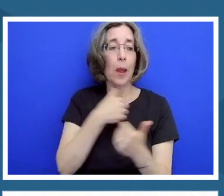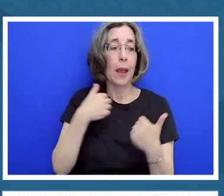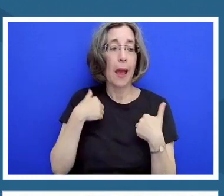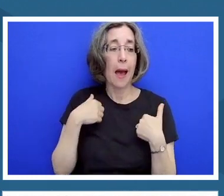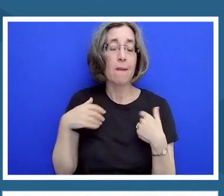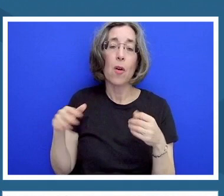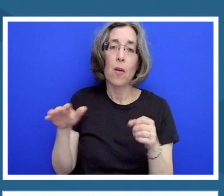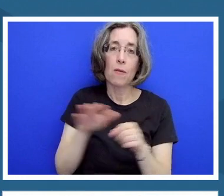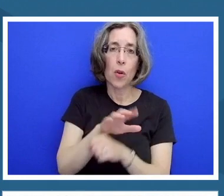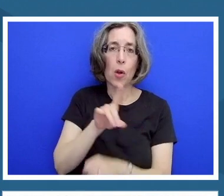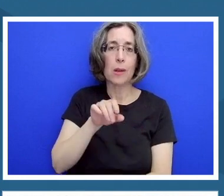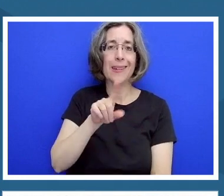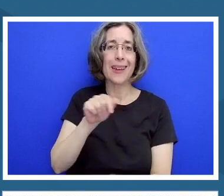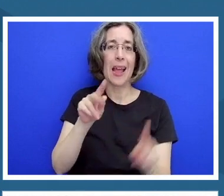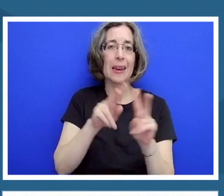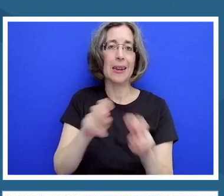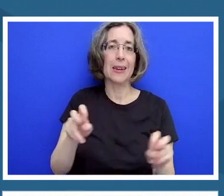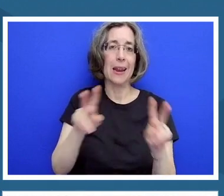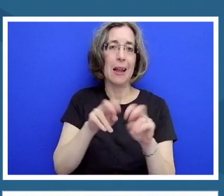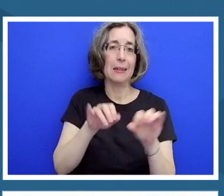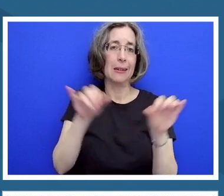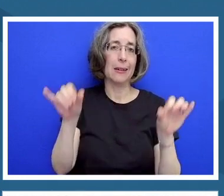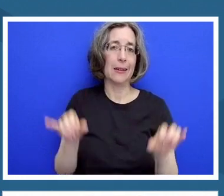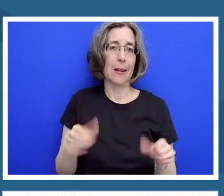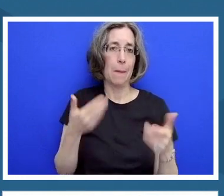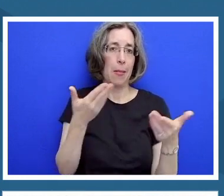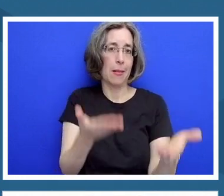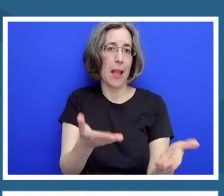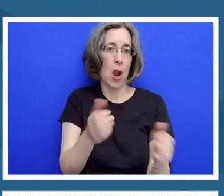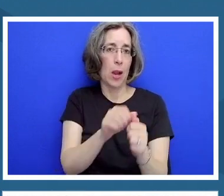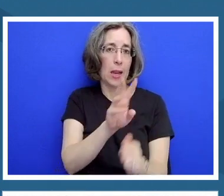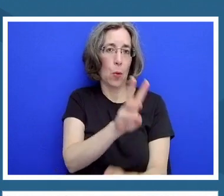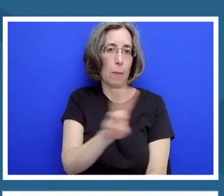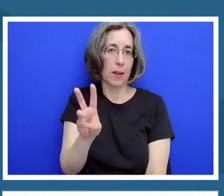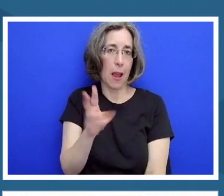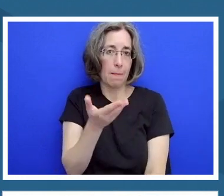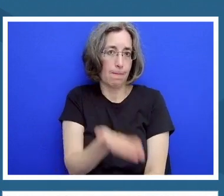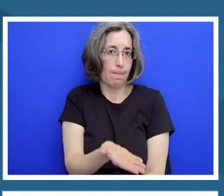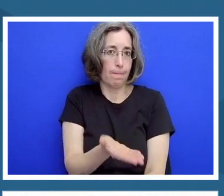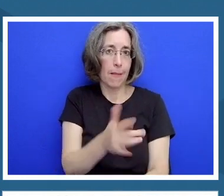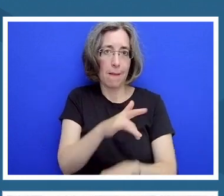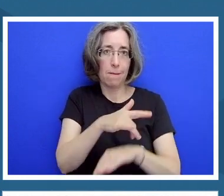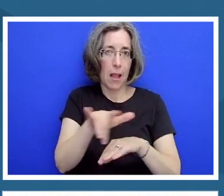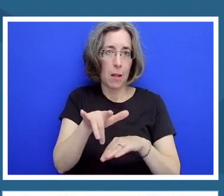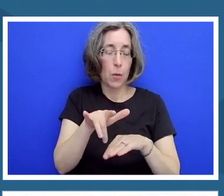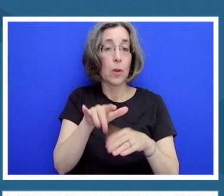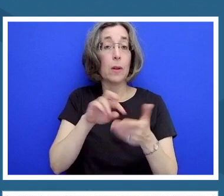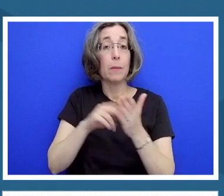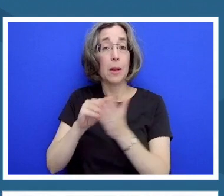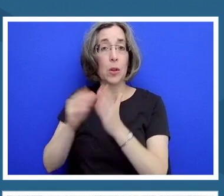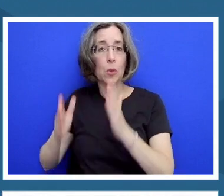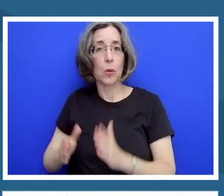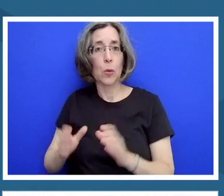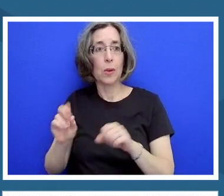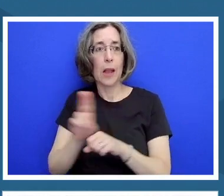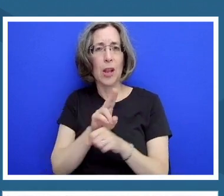environment in the browser and so your students will get to use